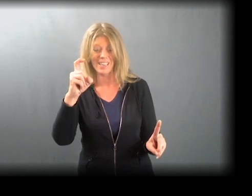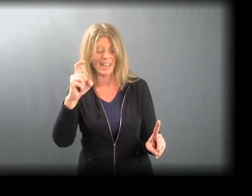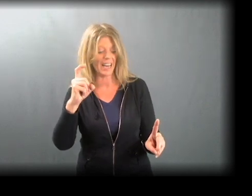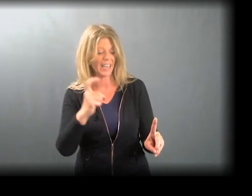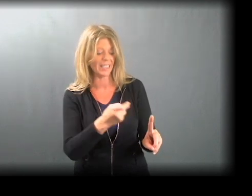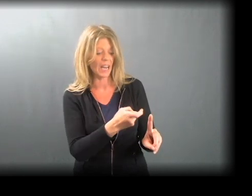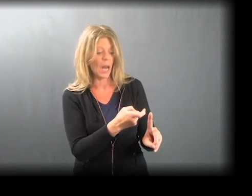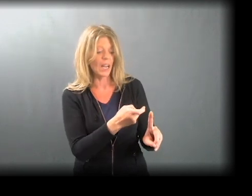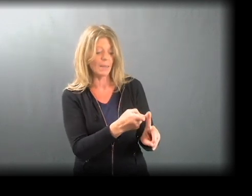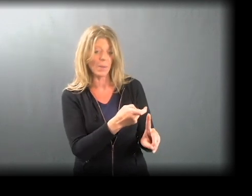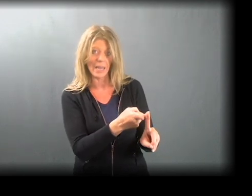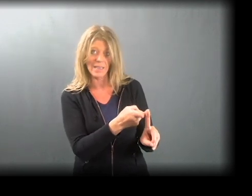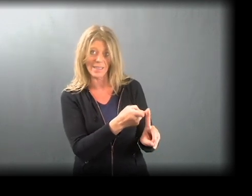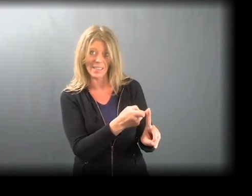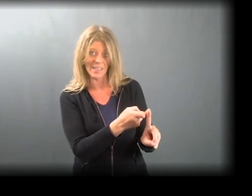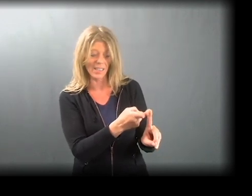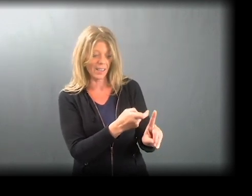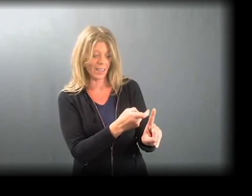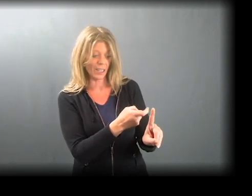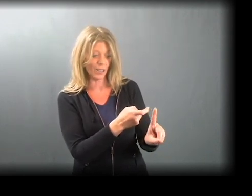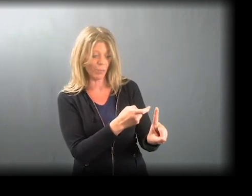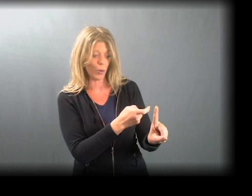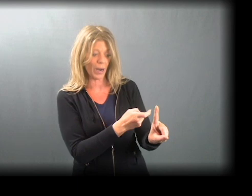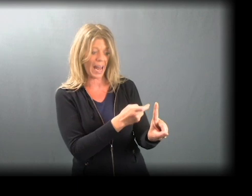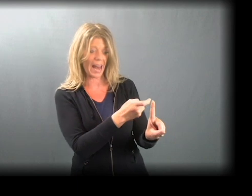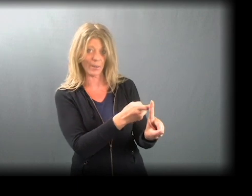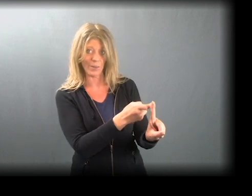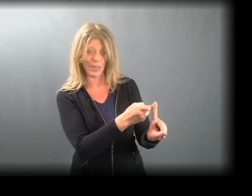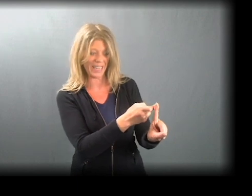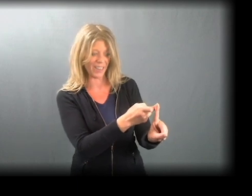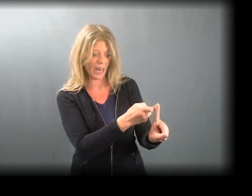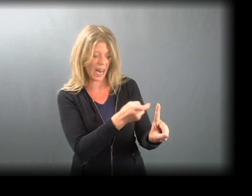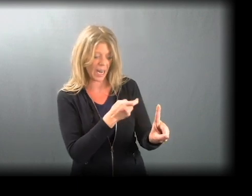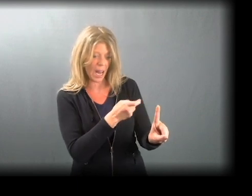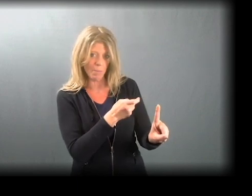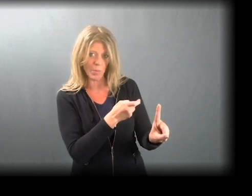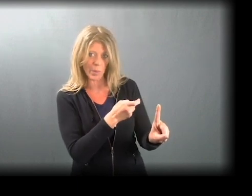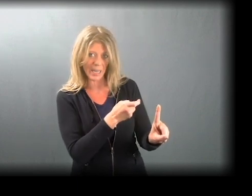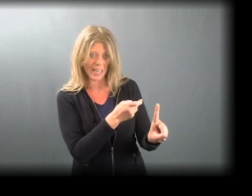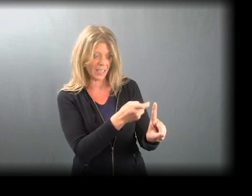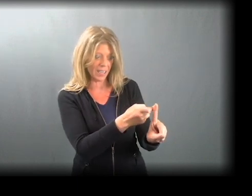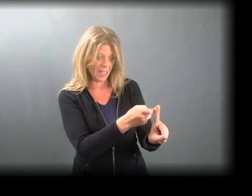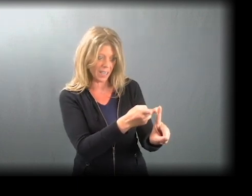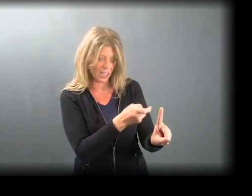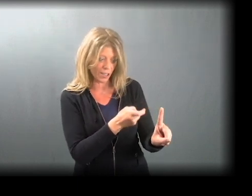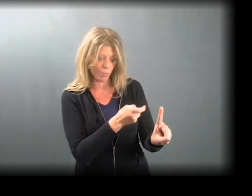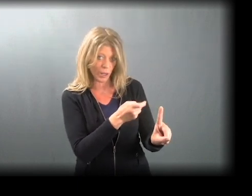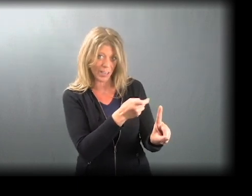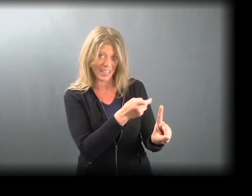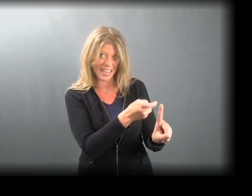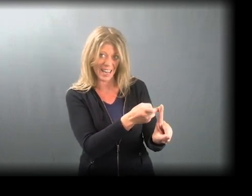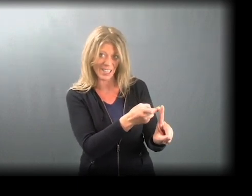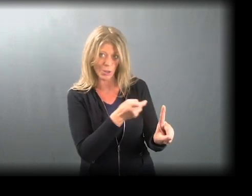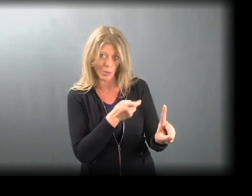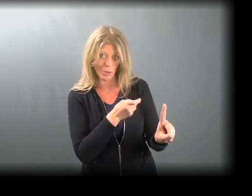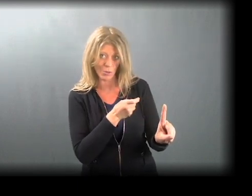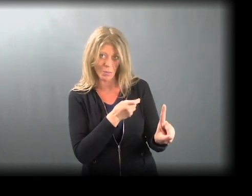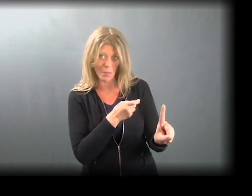little X. Place it on your support hand's finger, and bring it, bring your lead hand to you.